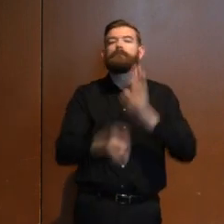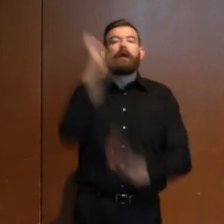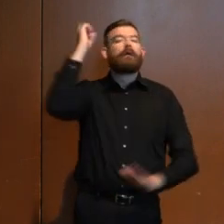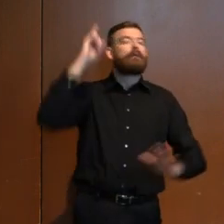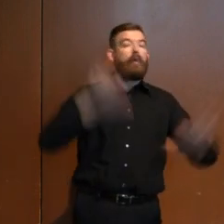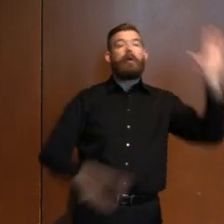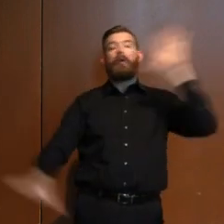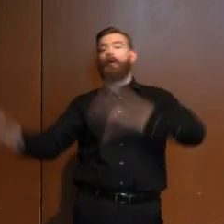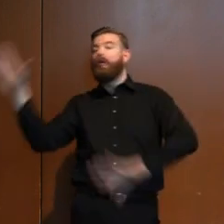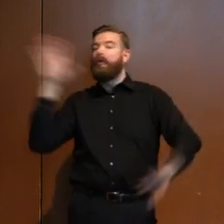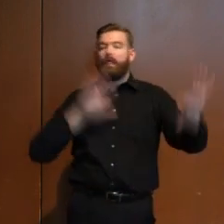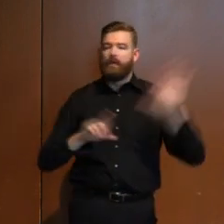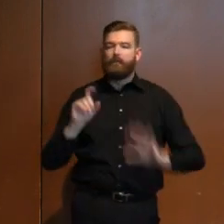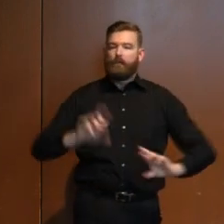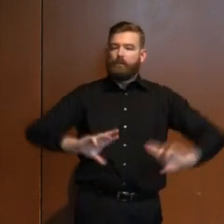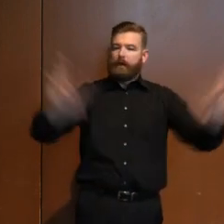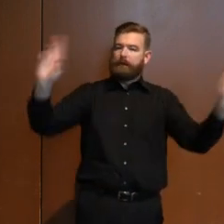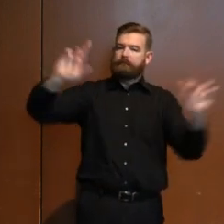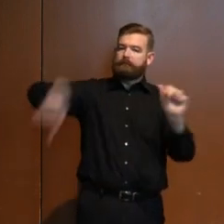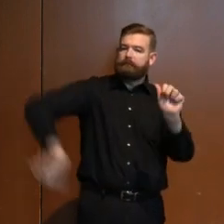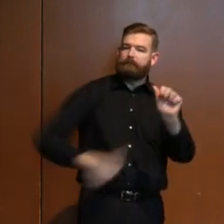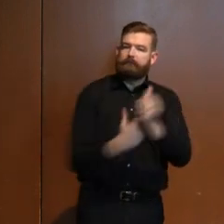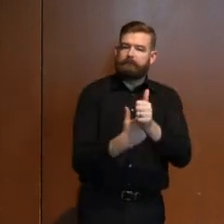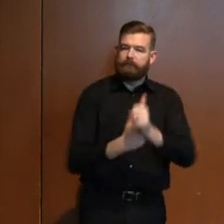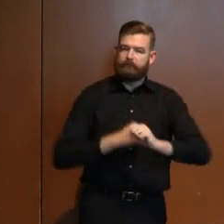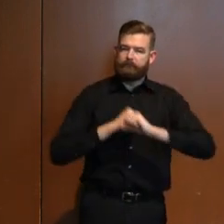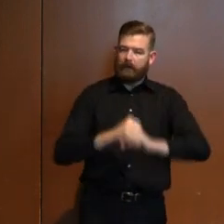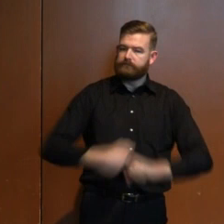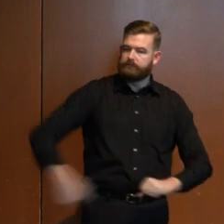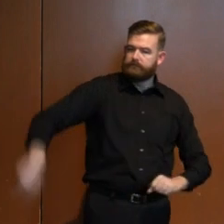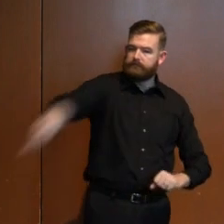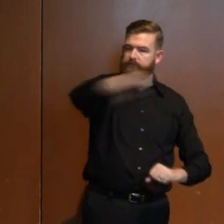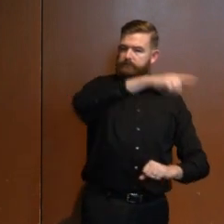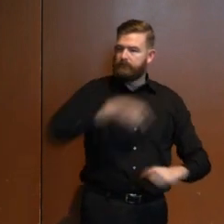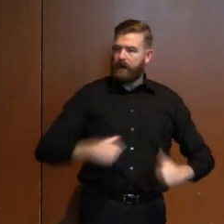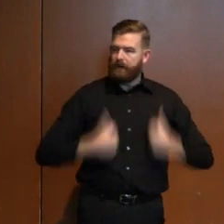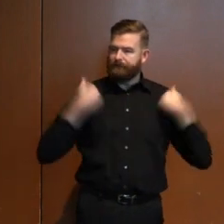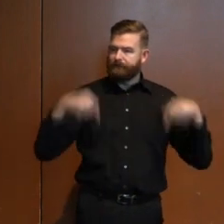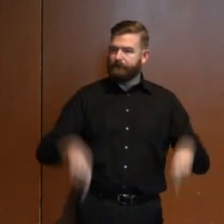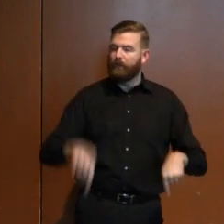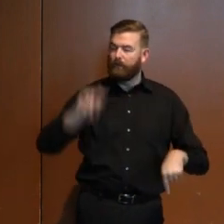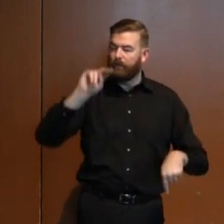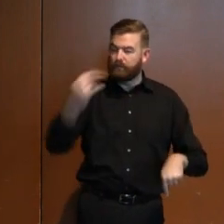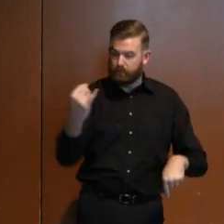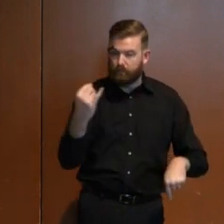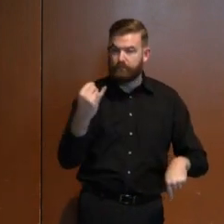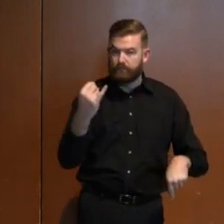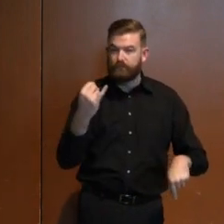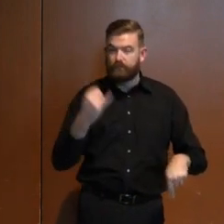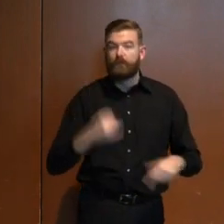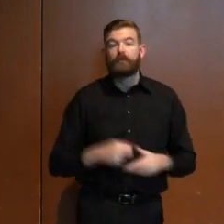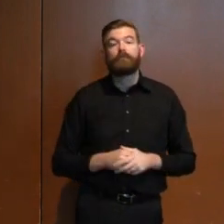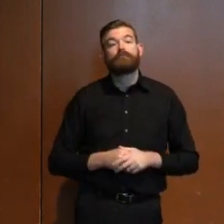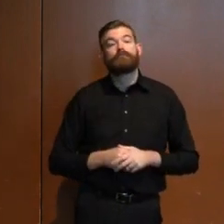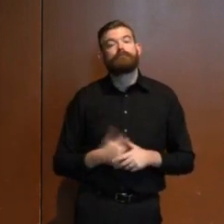WE WILL NOT BE LEFT SCRAMBLING. WE WILL BE READY TO ACT DECISIVELY AND WE WILL CONTINUE